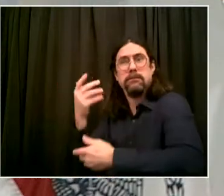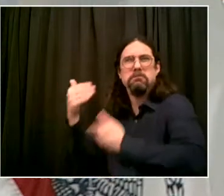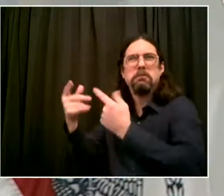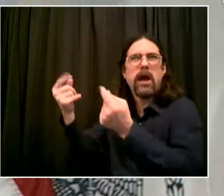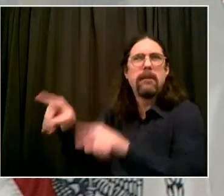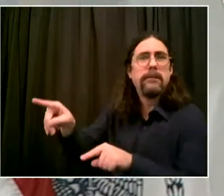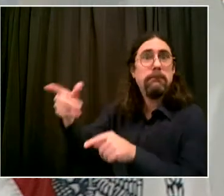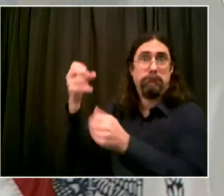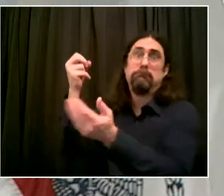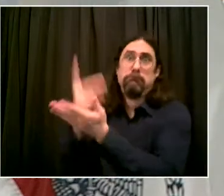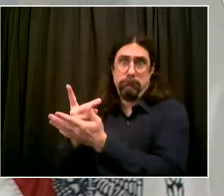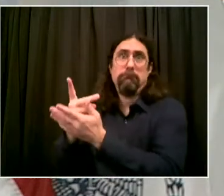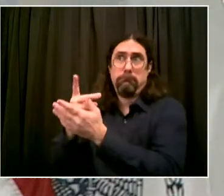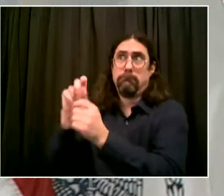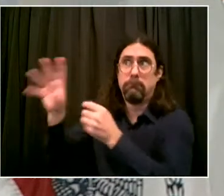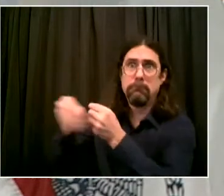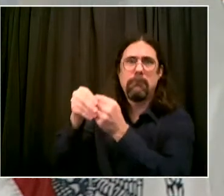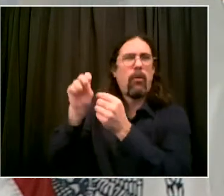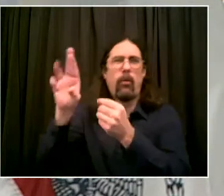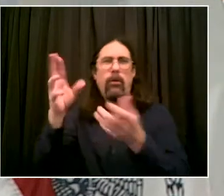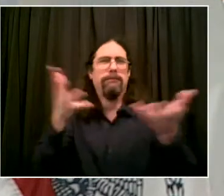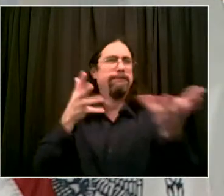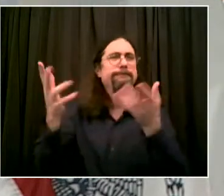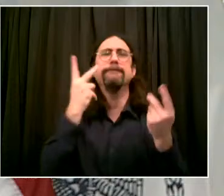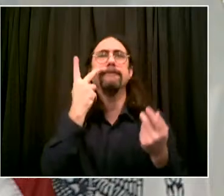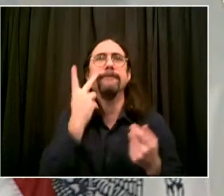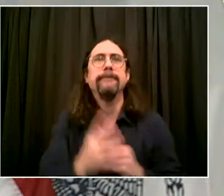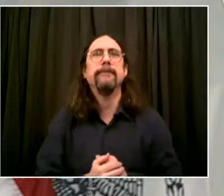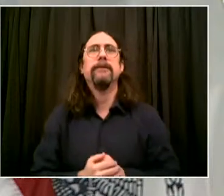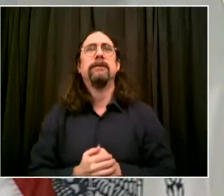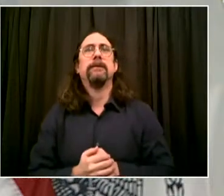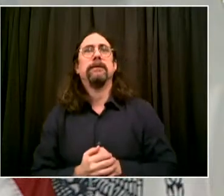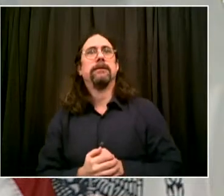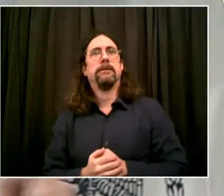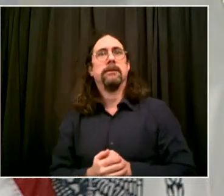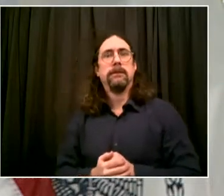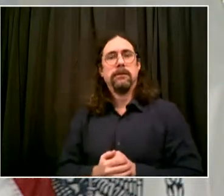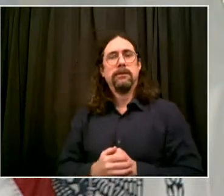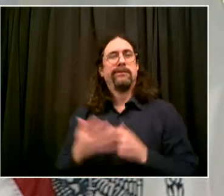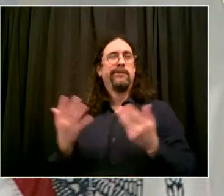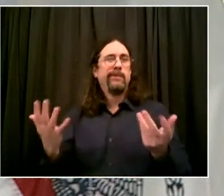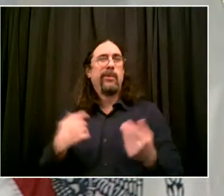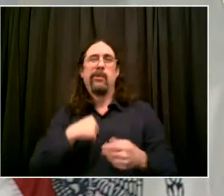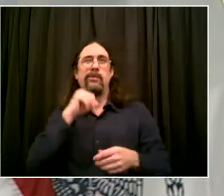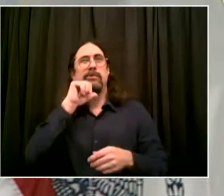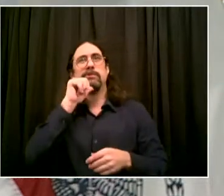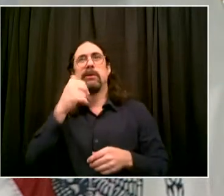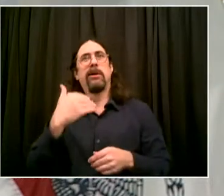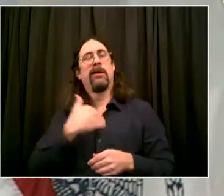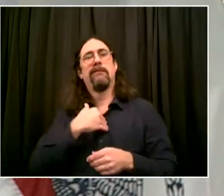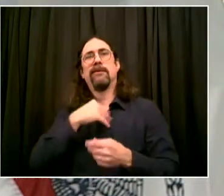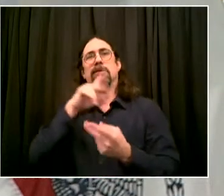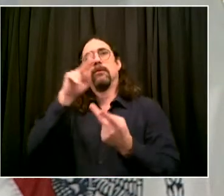WITH THE HALF MILLION PER WEEK , I KNOW OUR CAPACITY TO GO TO A HALF MILLION PER WWEEK